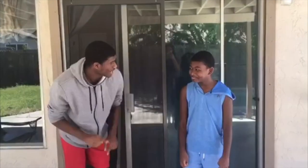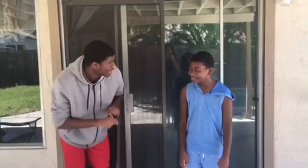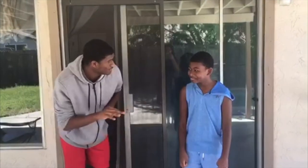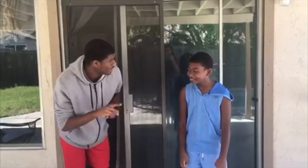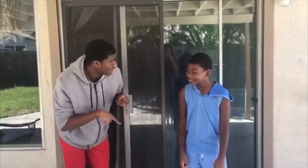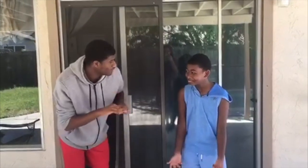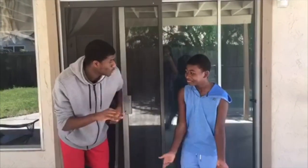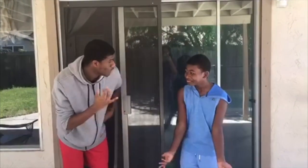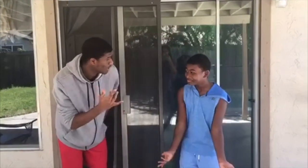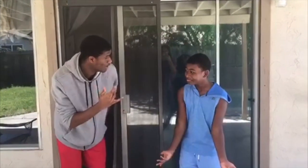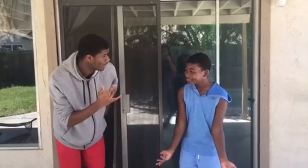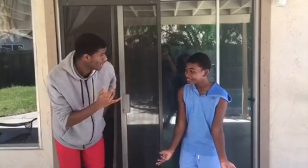You can’t get it off? Why? Do you know why?